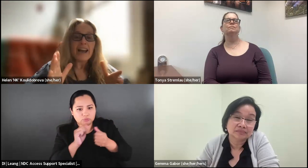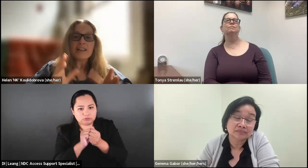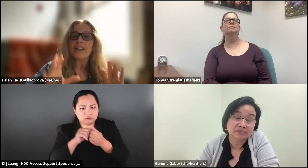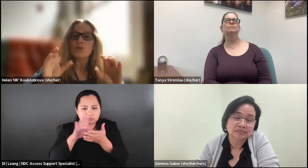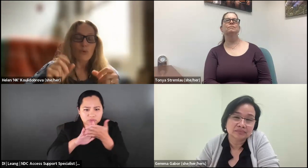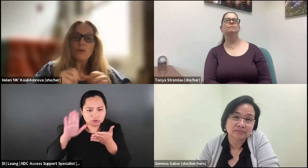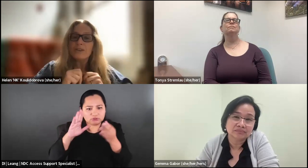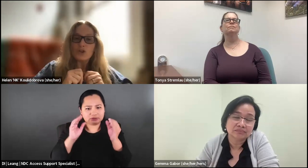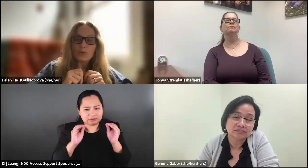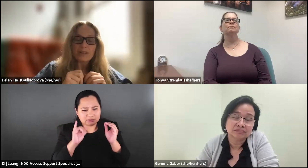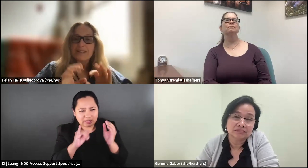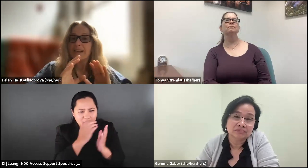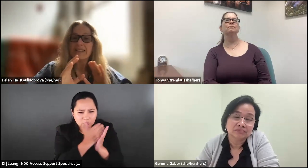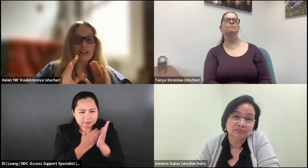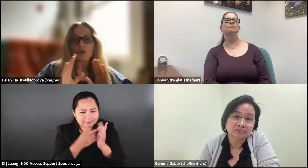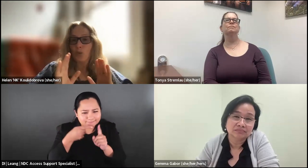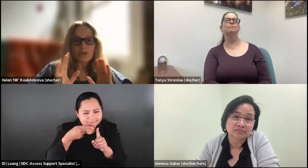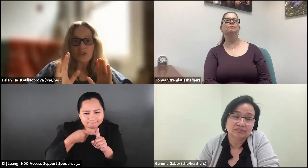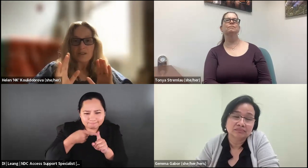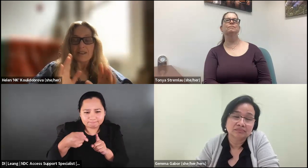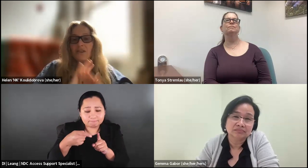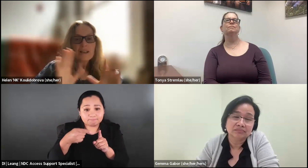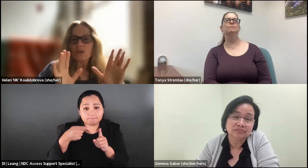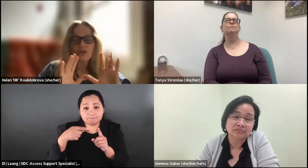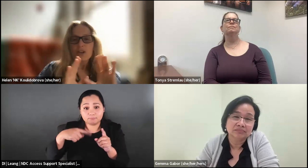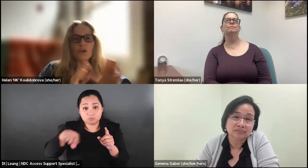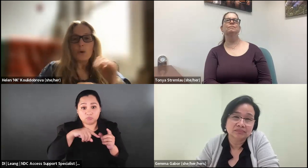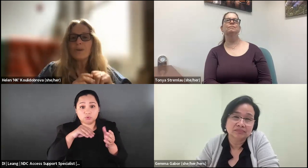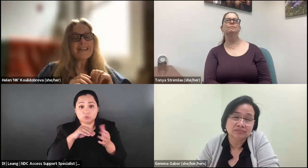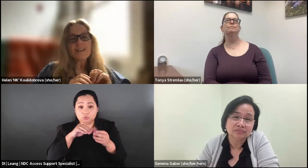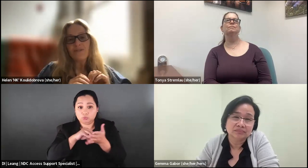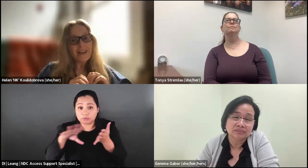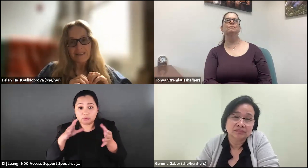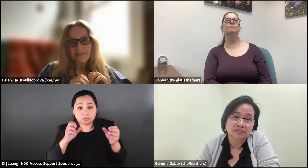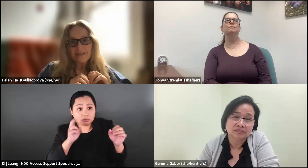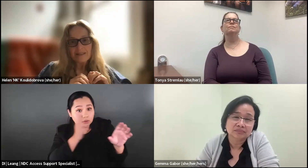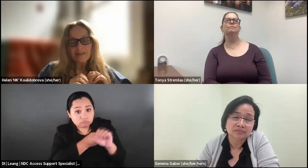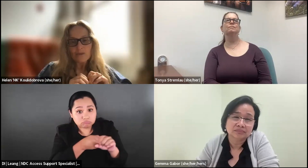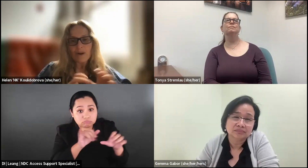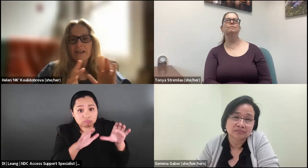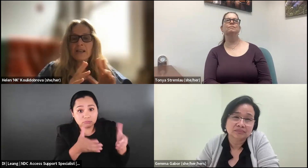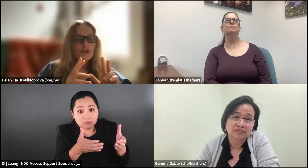And enroll the students in such courses. There's no easy fix.